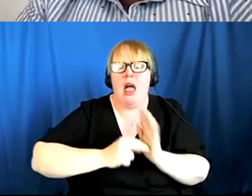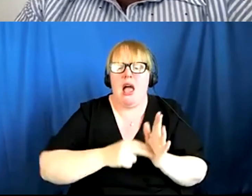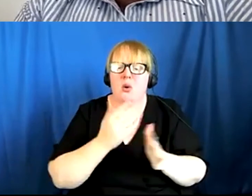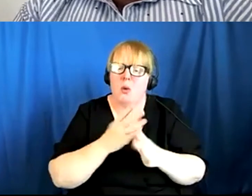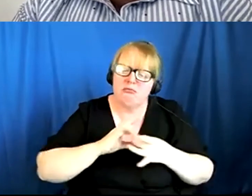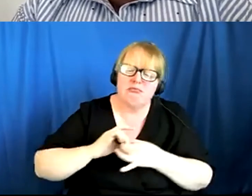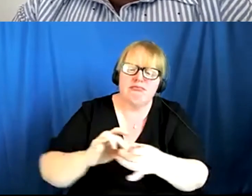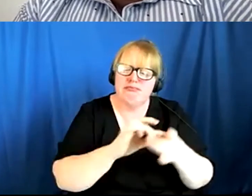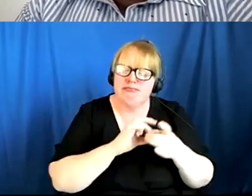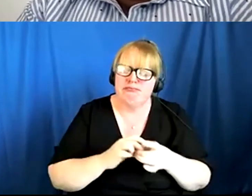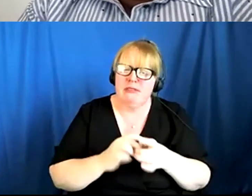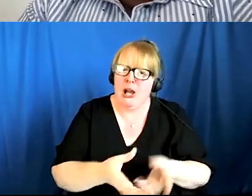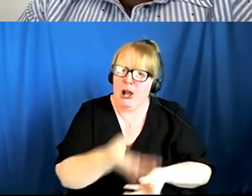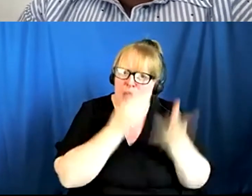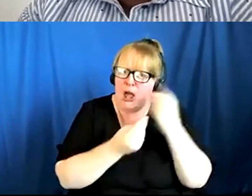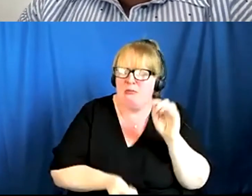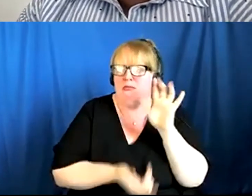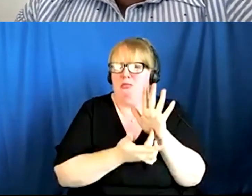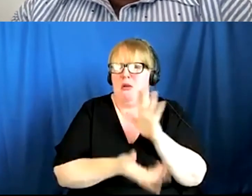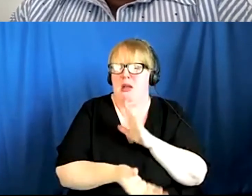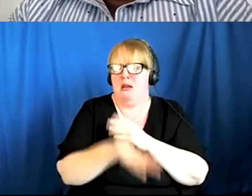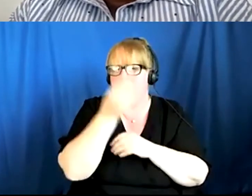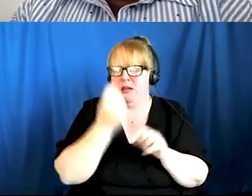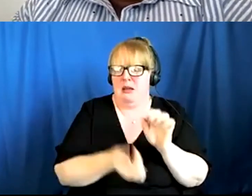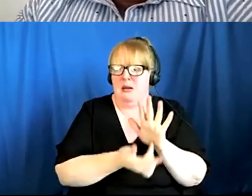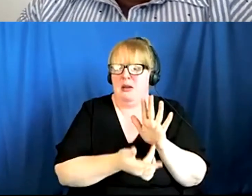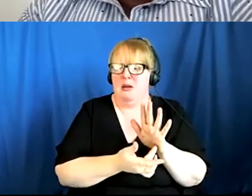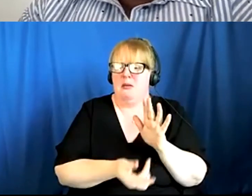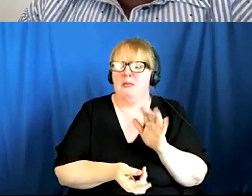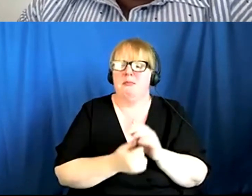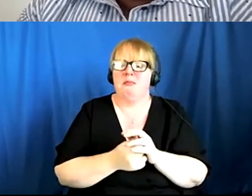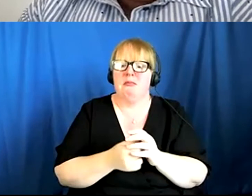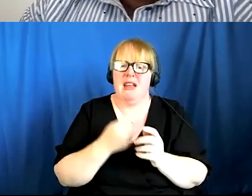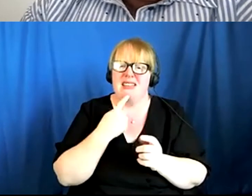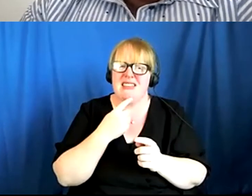We have a question from the audience, and I'm not 100% sure if I totally get it, but I will try.